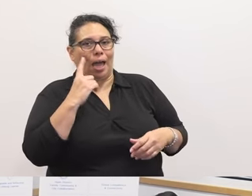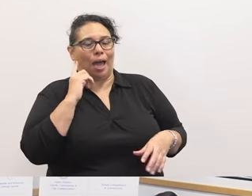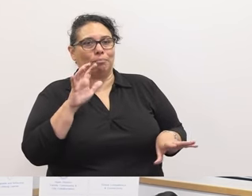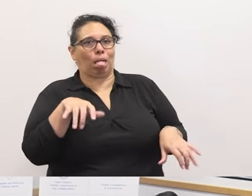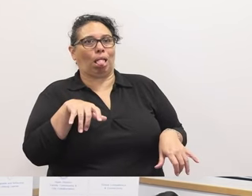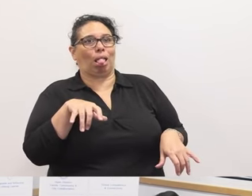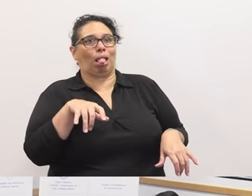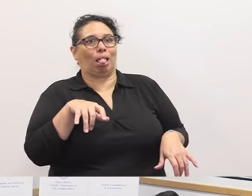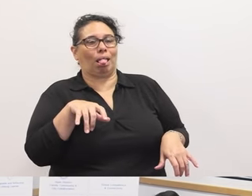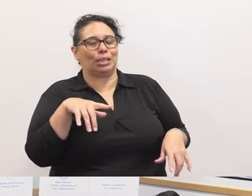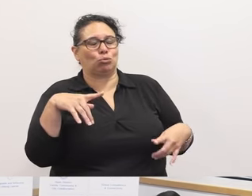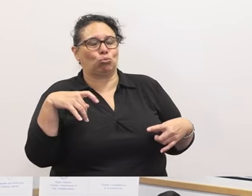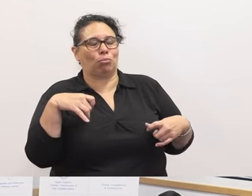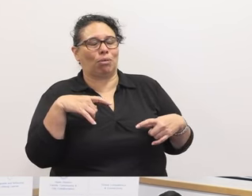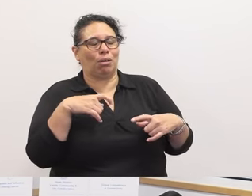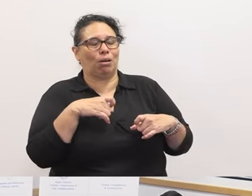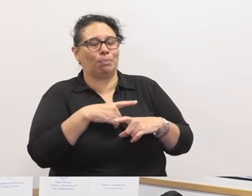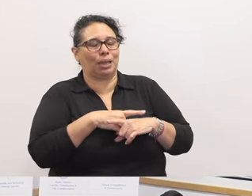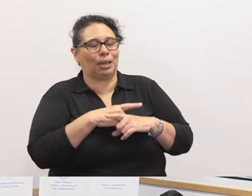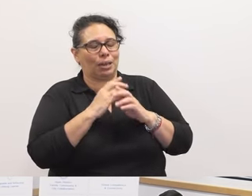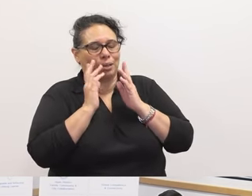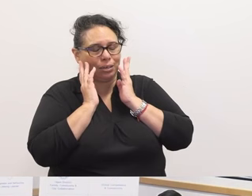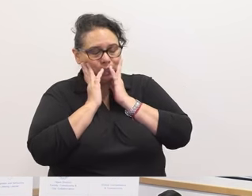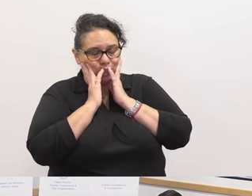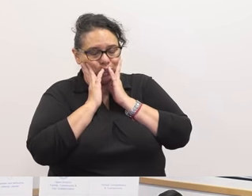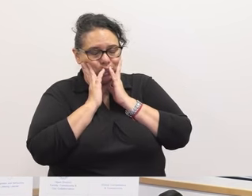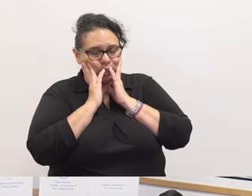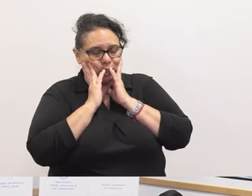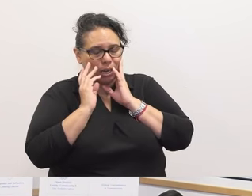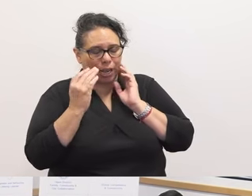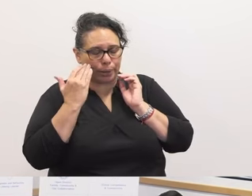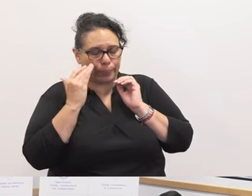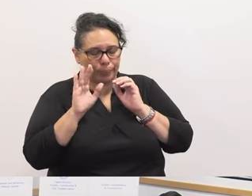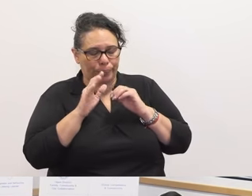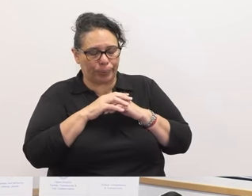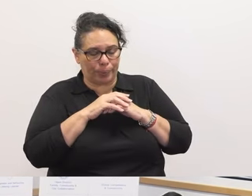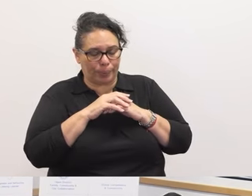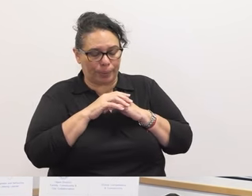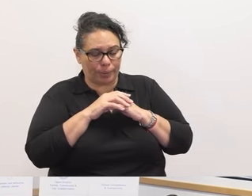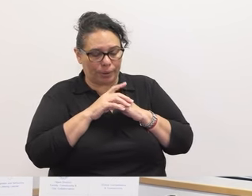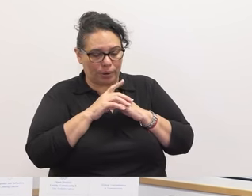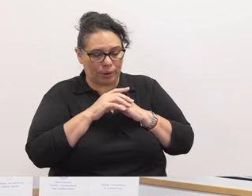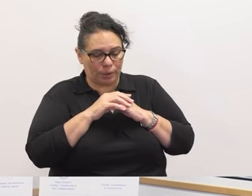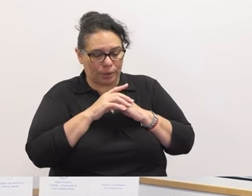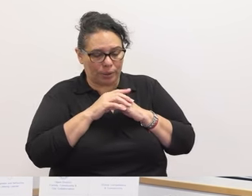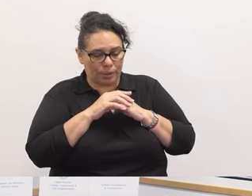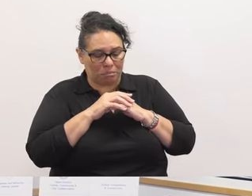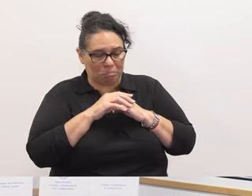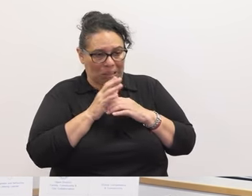It's so complicated, I don't know what you're gonna wind up with if you do this.